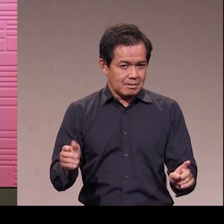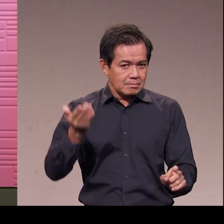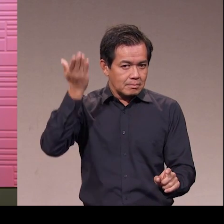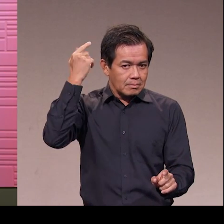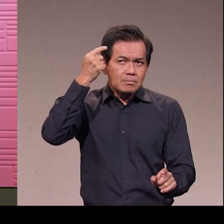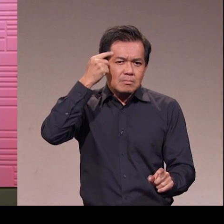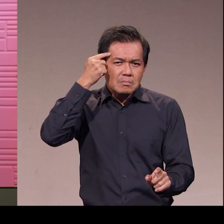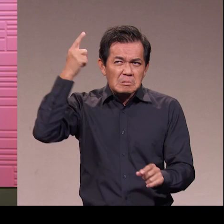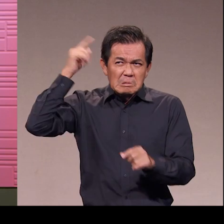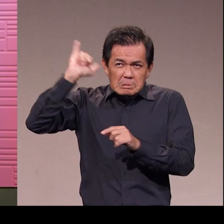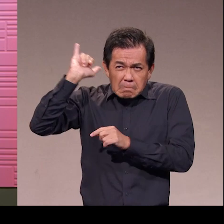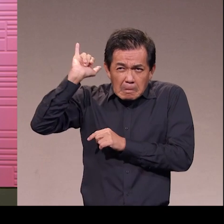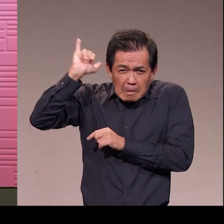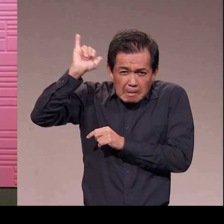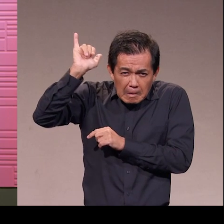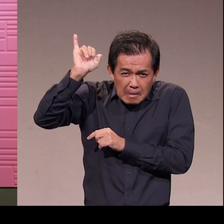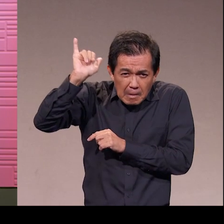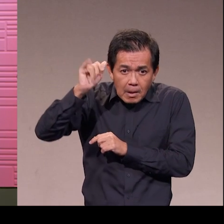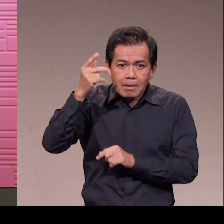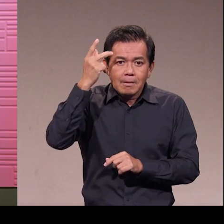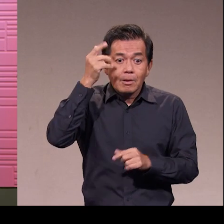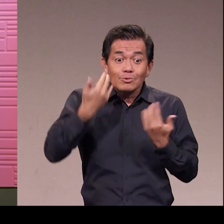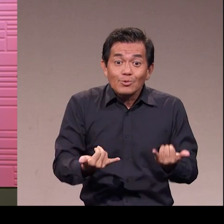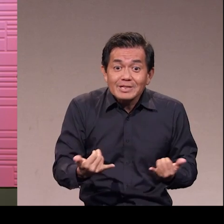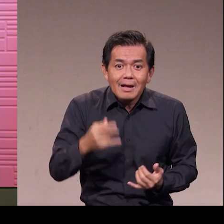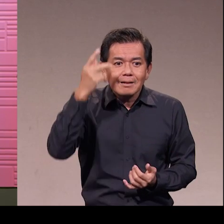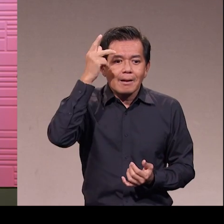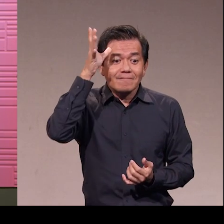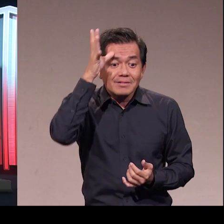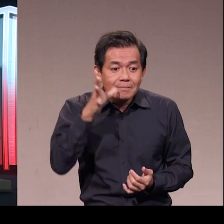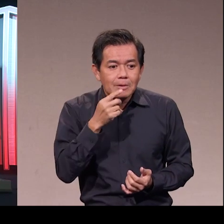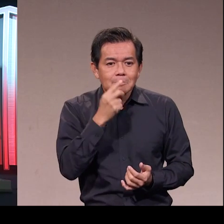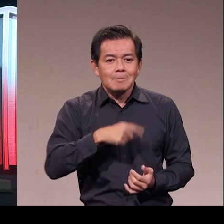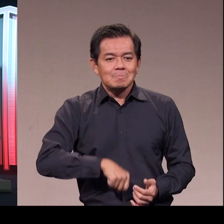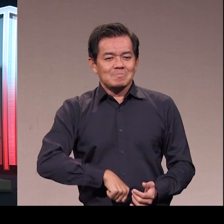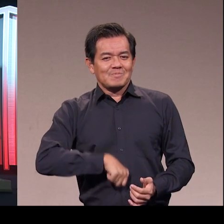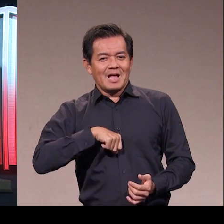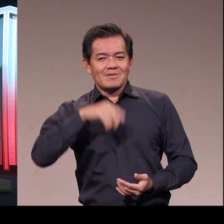Parents are proud of their sons' achievements and passing out parades.